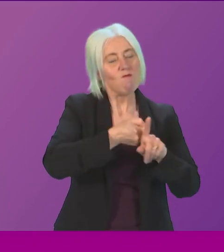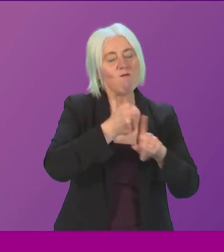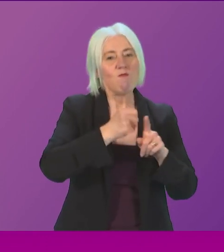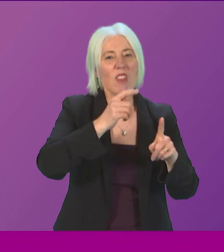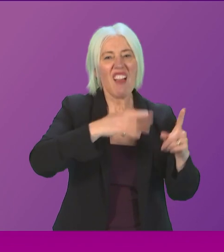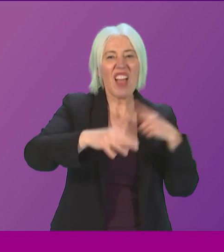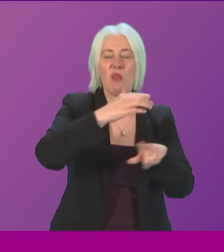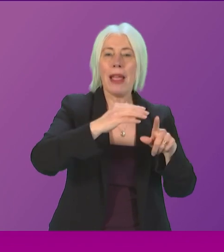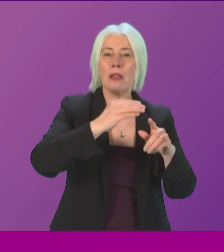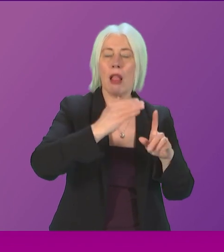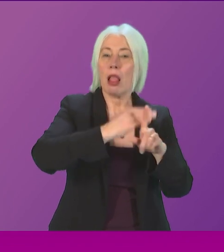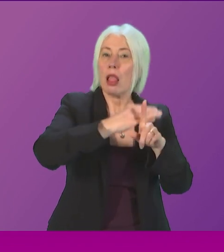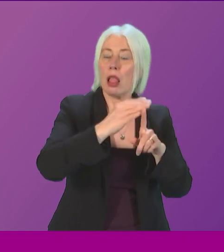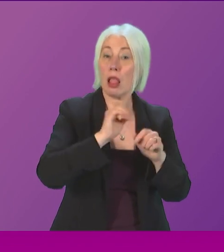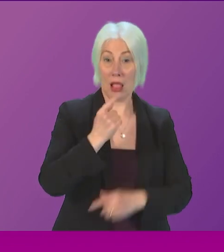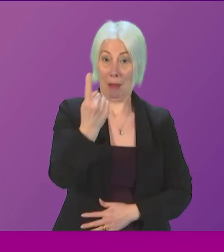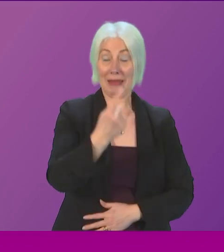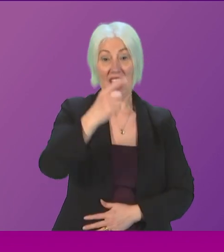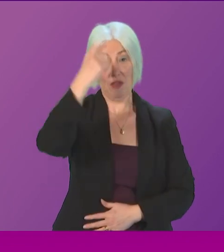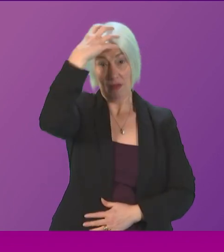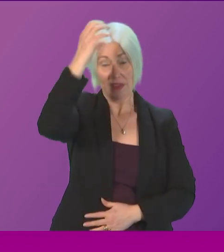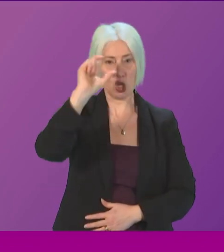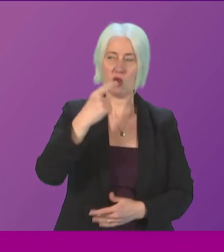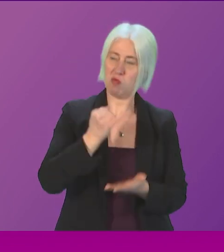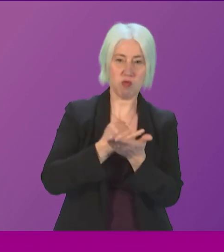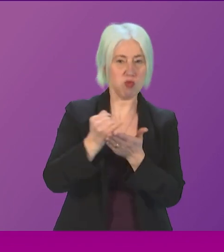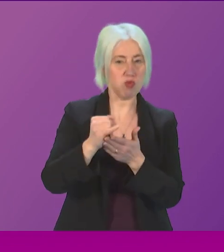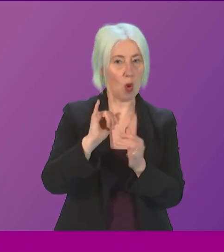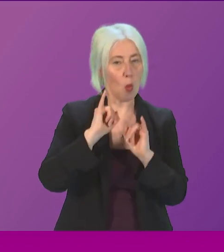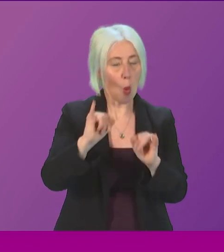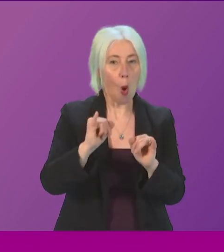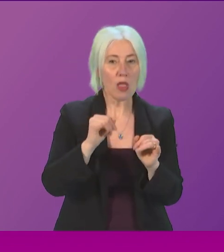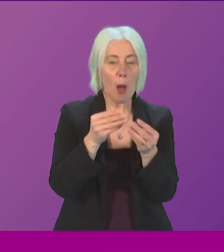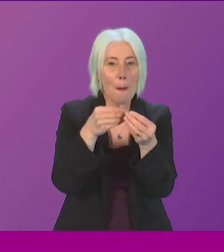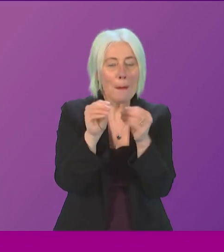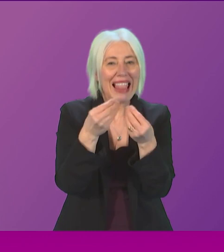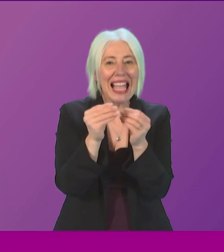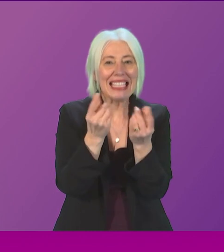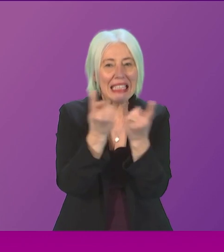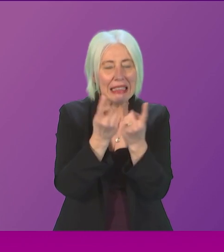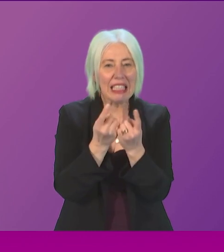It was he who first publicly warned of the effects of plastic pollution, more than 50 years ago.